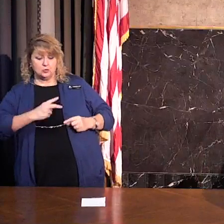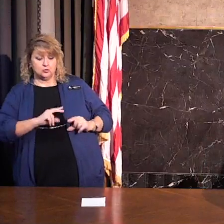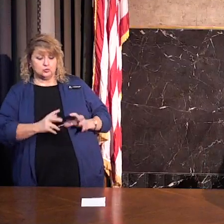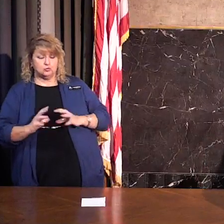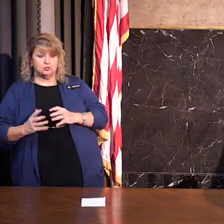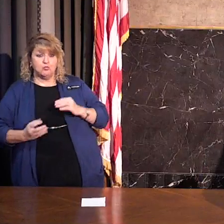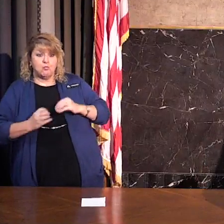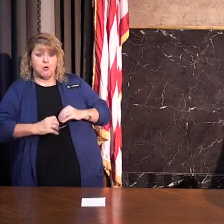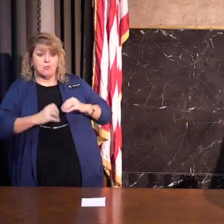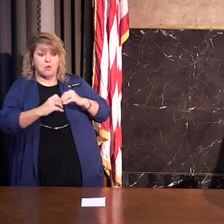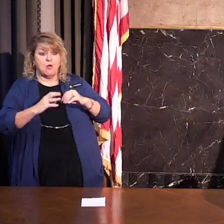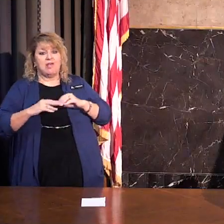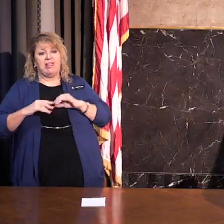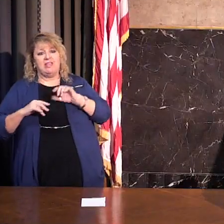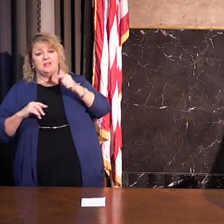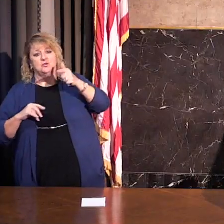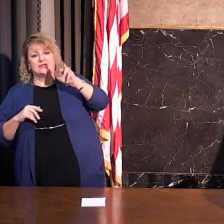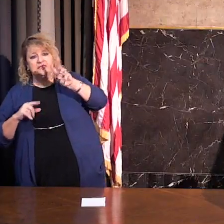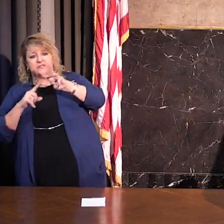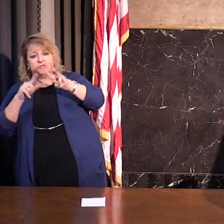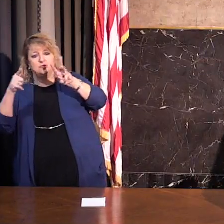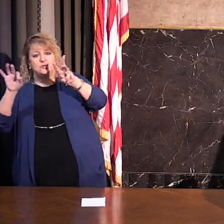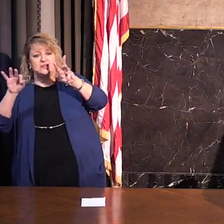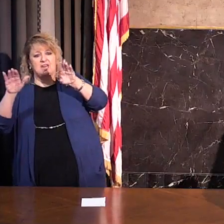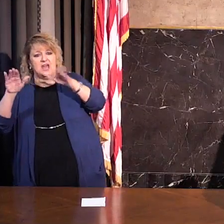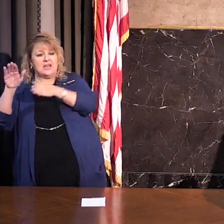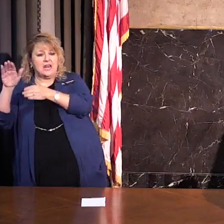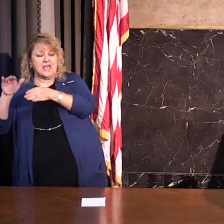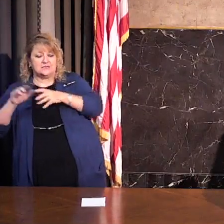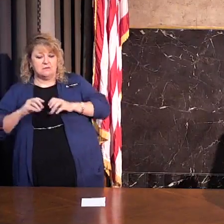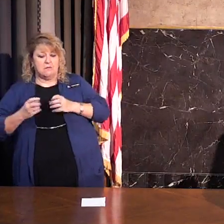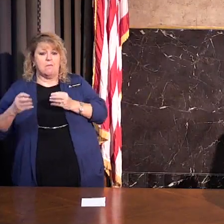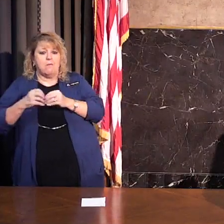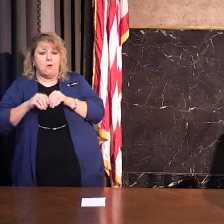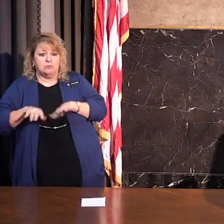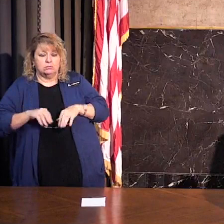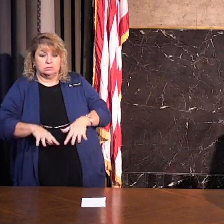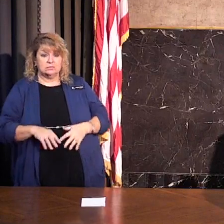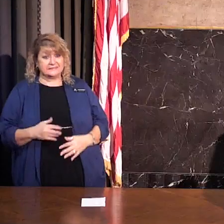question right now that kids